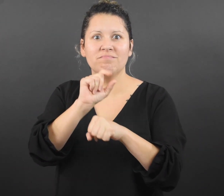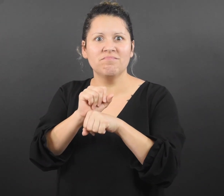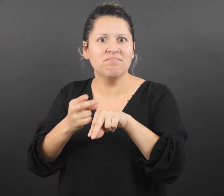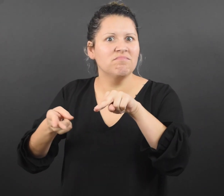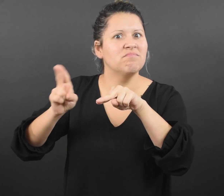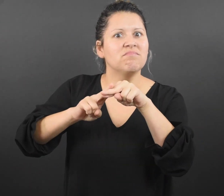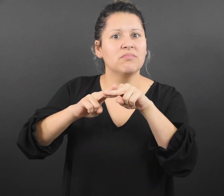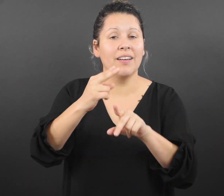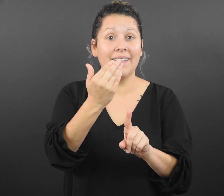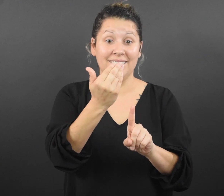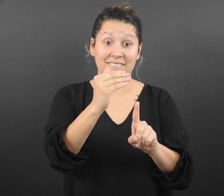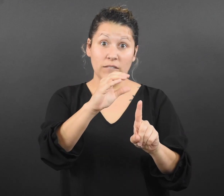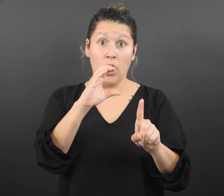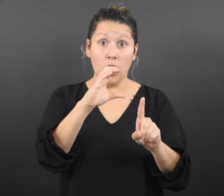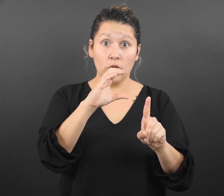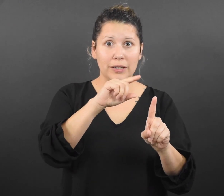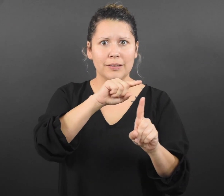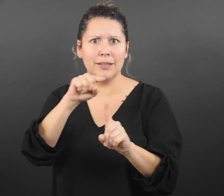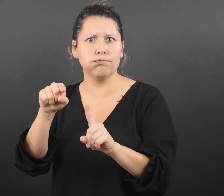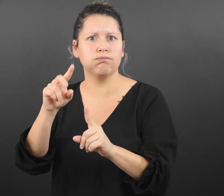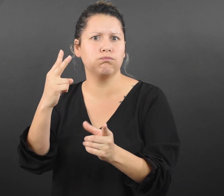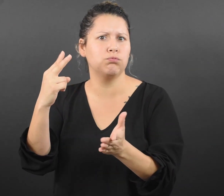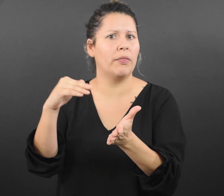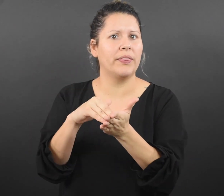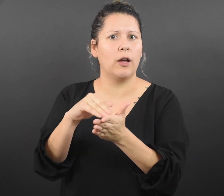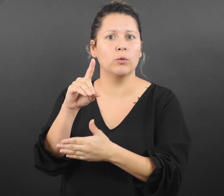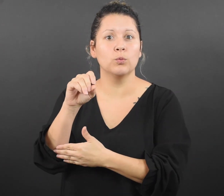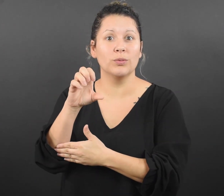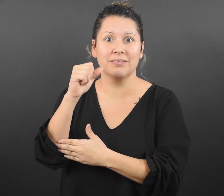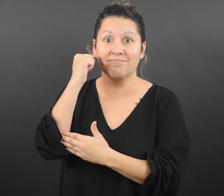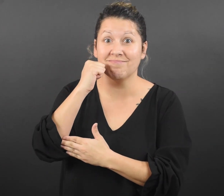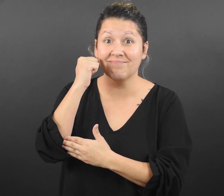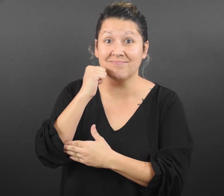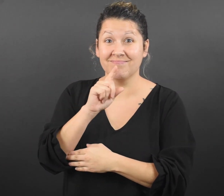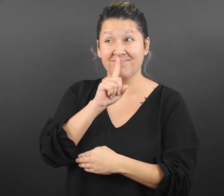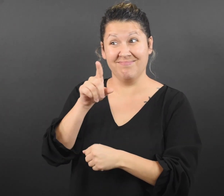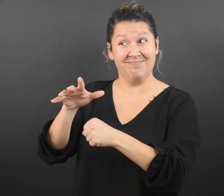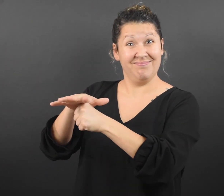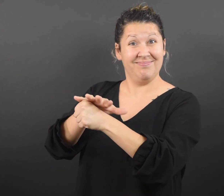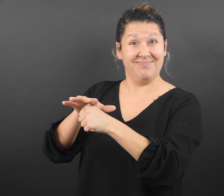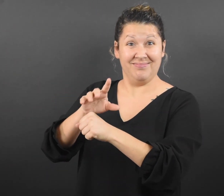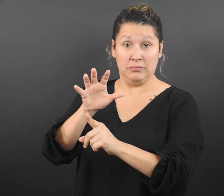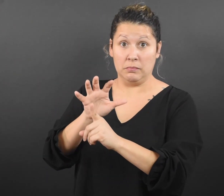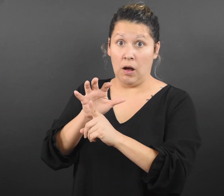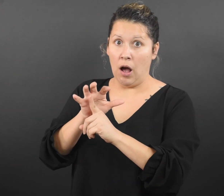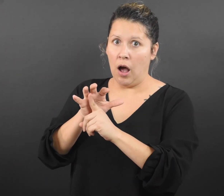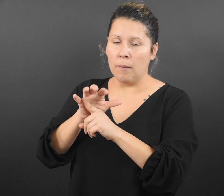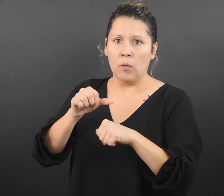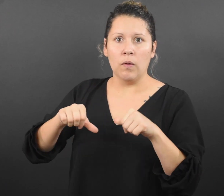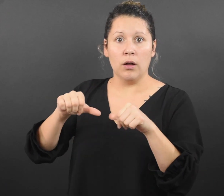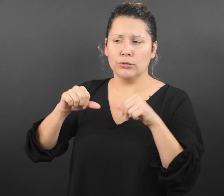1,500 doses per day to 2,000 doses. The site is a popular location for Minnesota families seeking